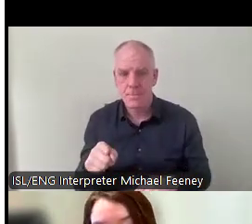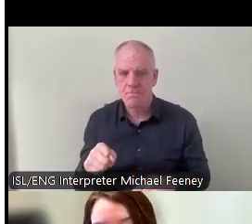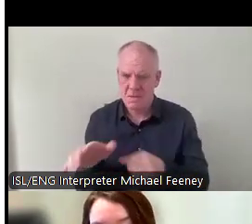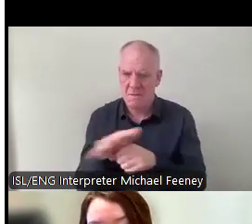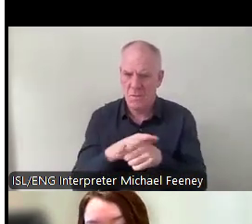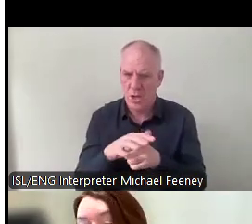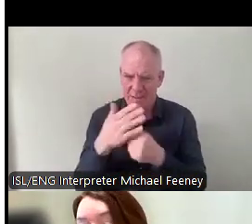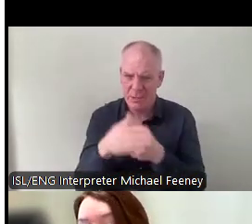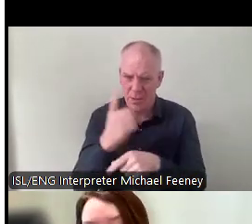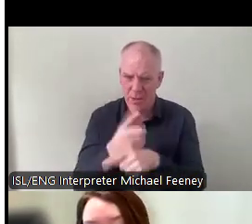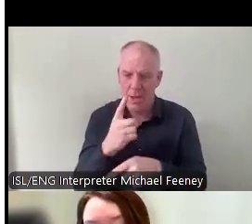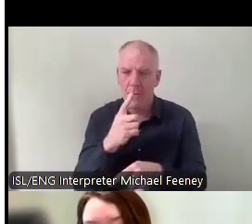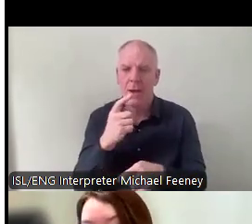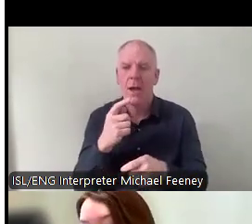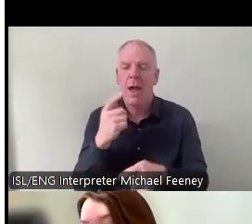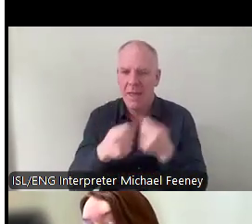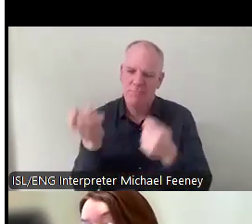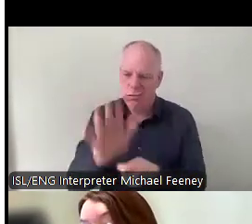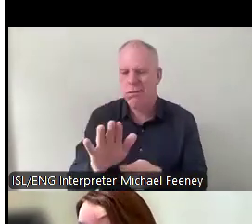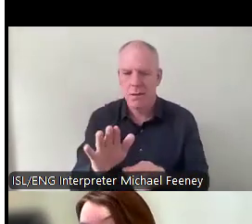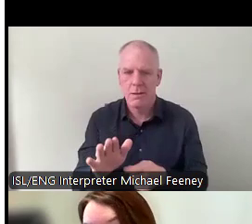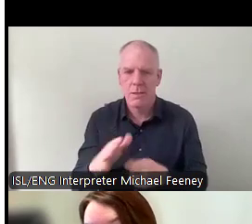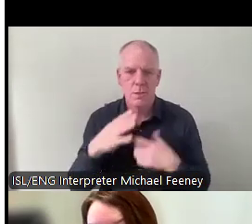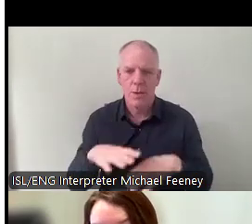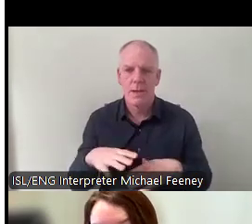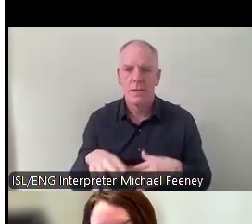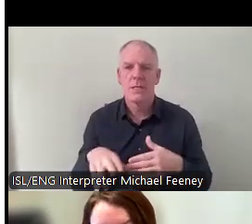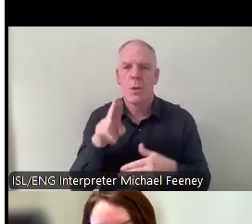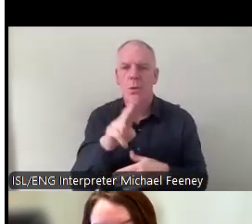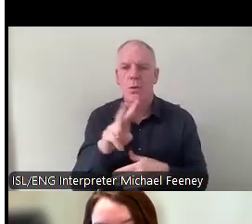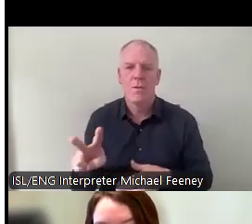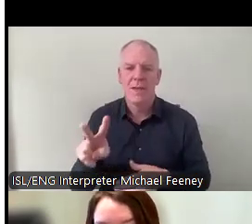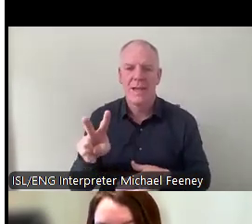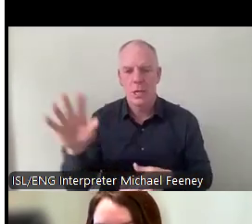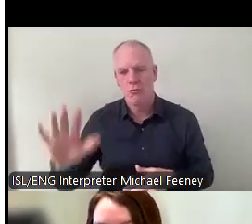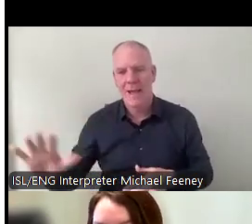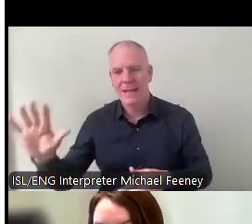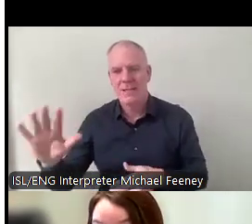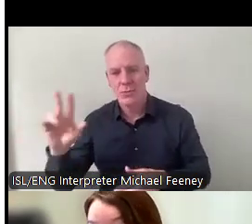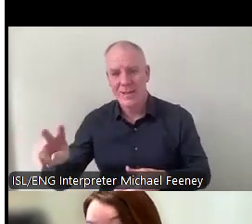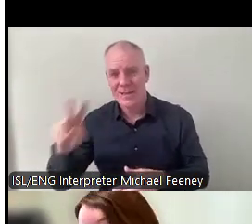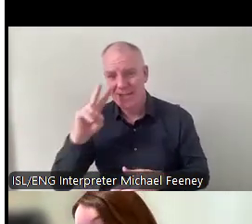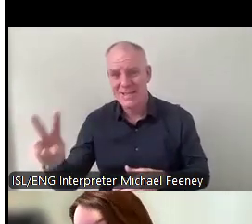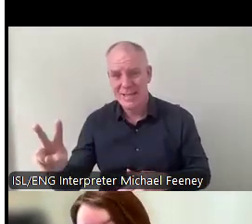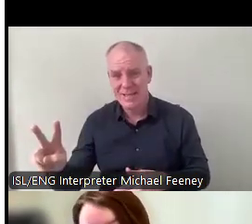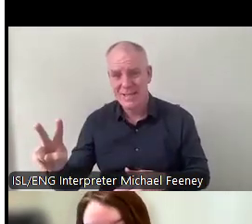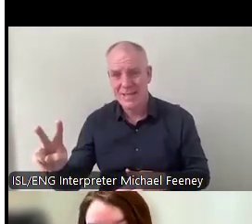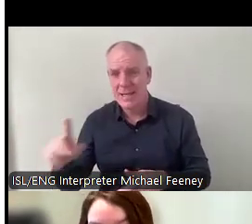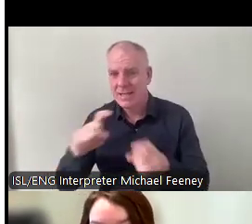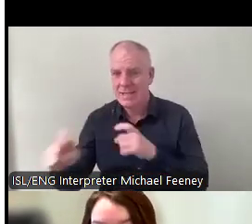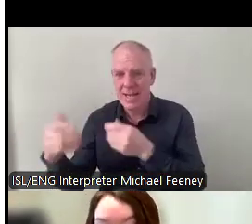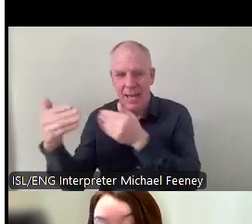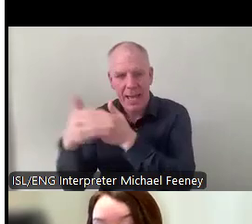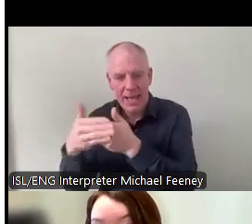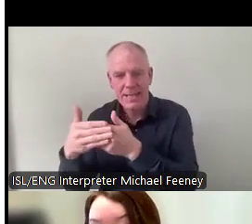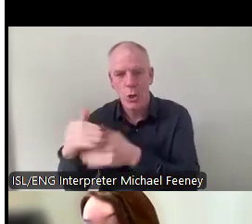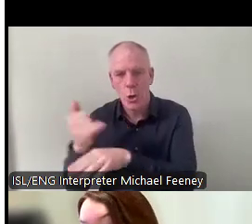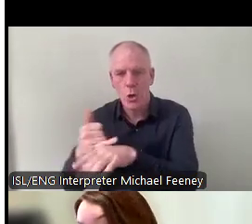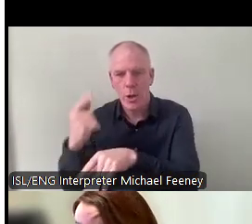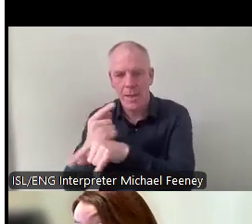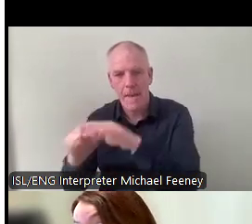paint before Mazzolino covered him up so the UV image on the lower right there, you can see it picks up the hidden pigment that is below the surface, showing that